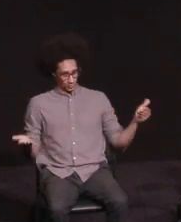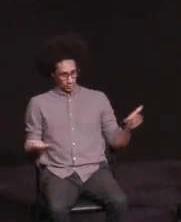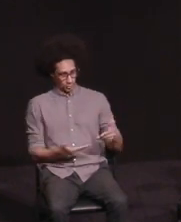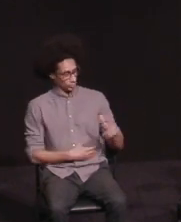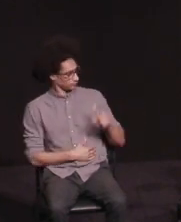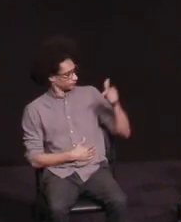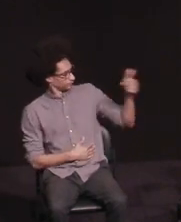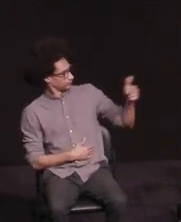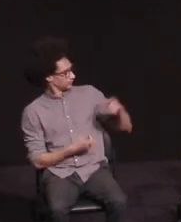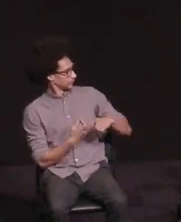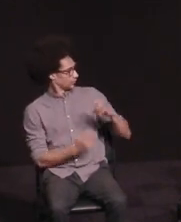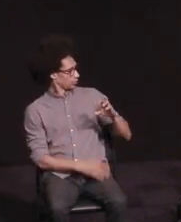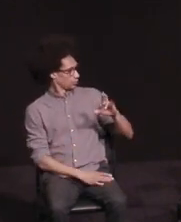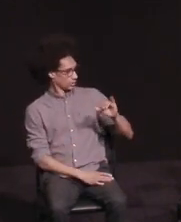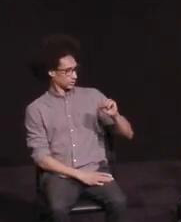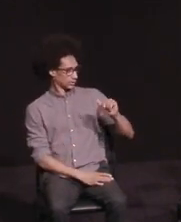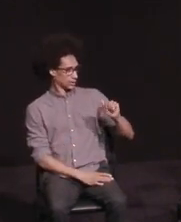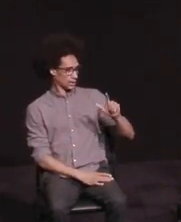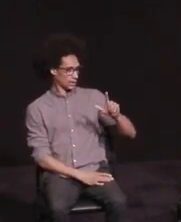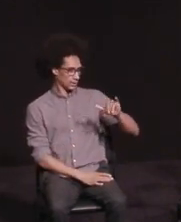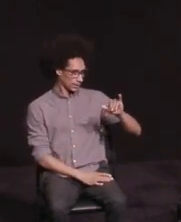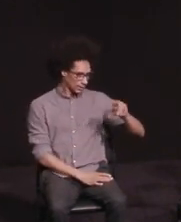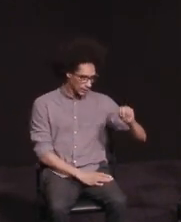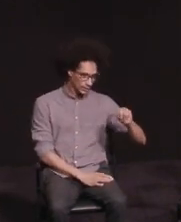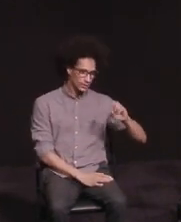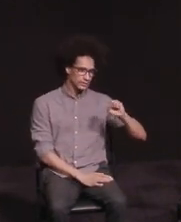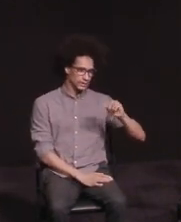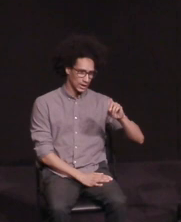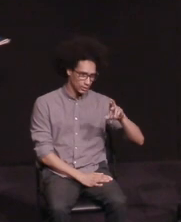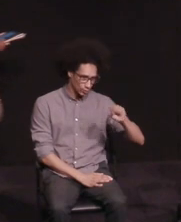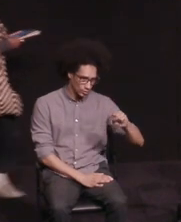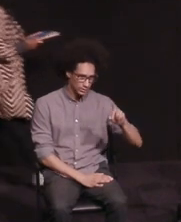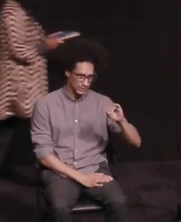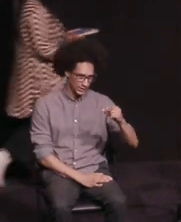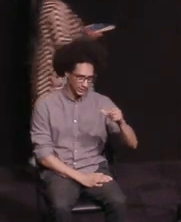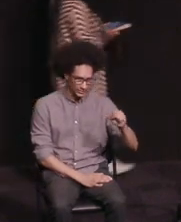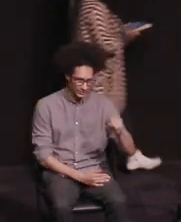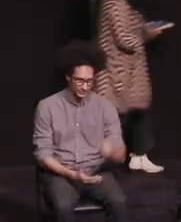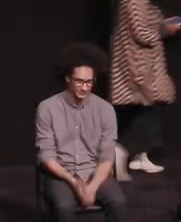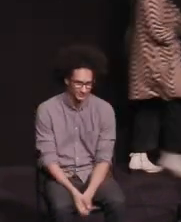Krystaelynne Sanders Diggs.